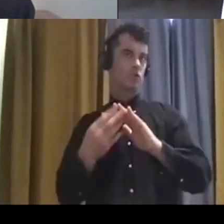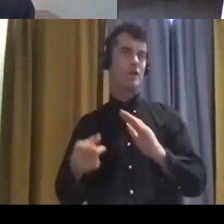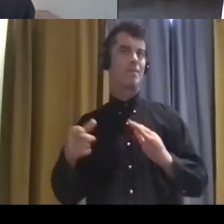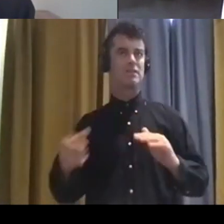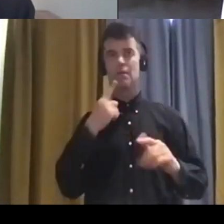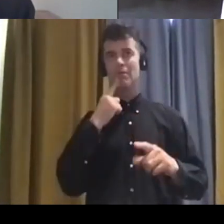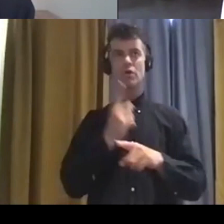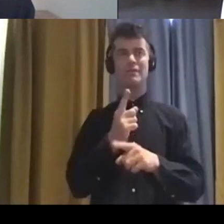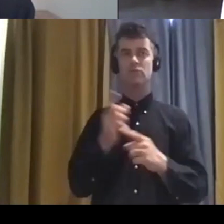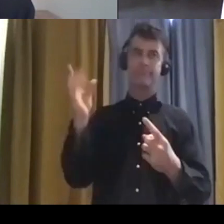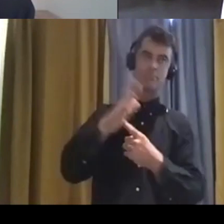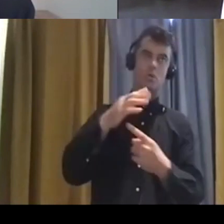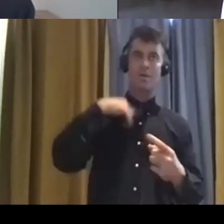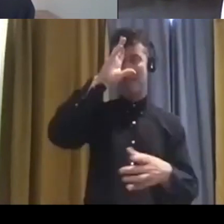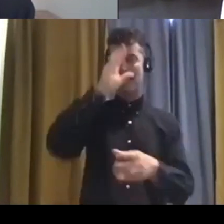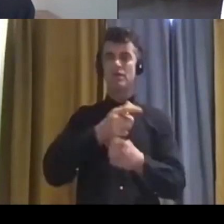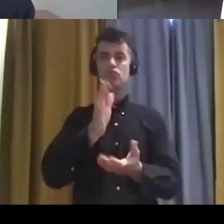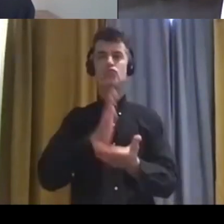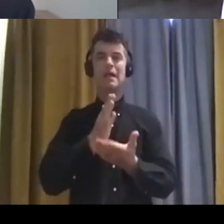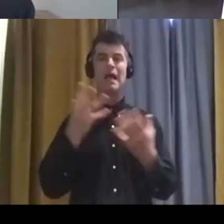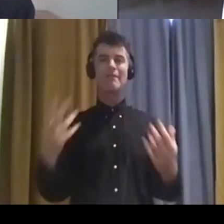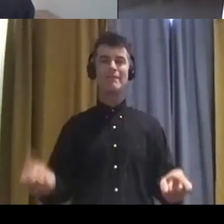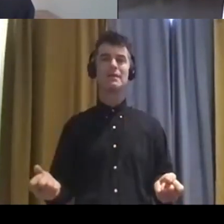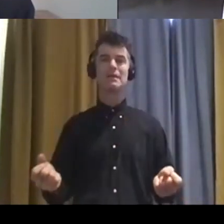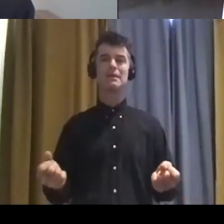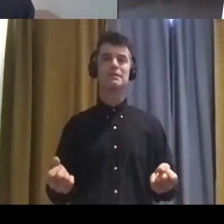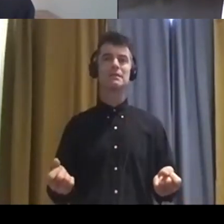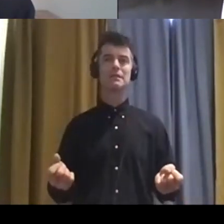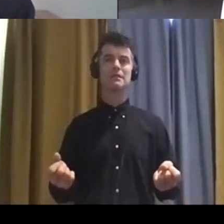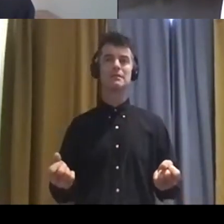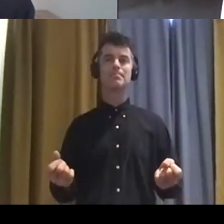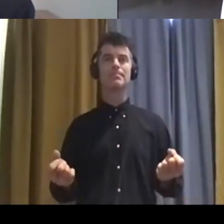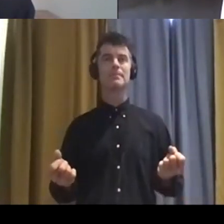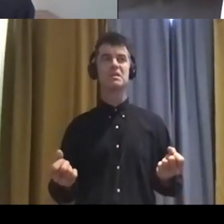vital and we believe there is really a there really is a convergence of these these couple